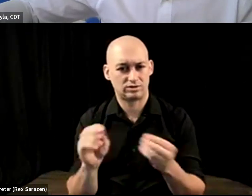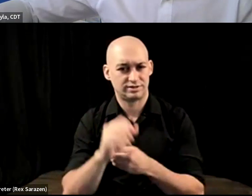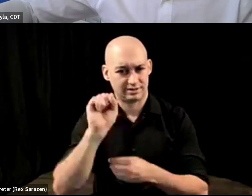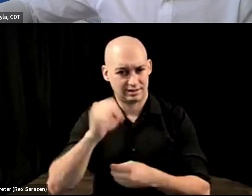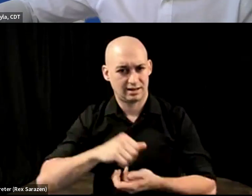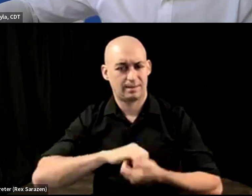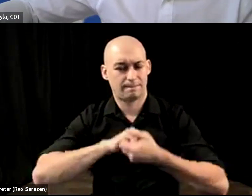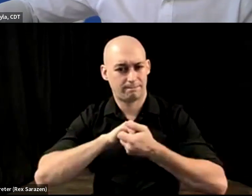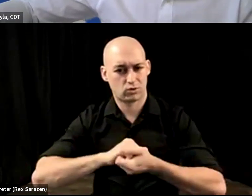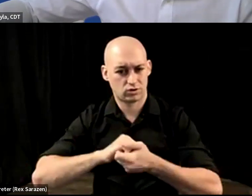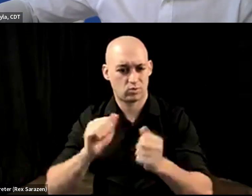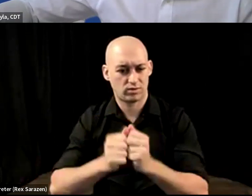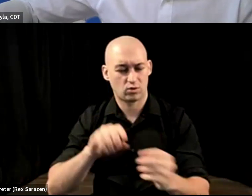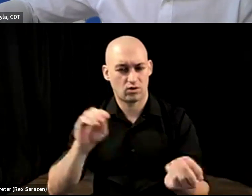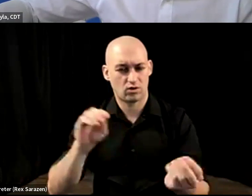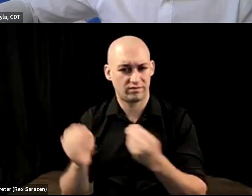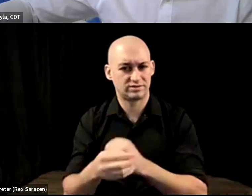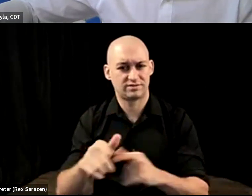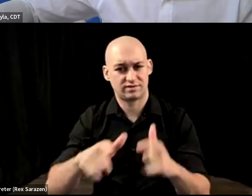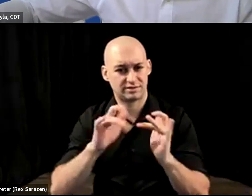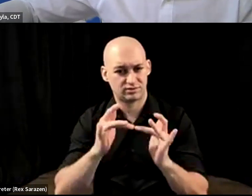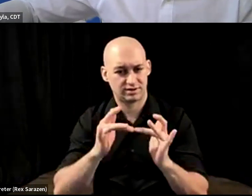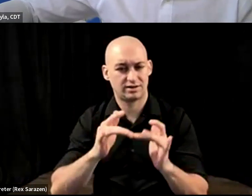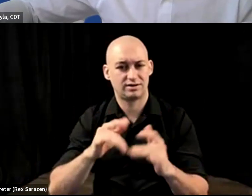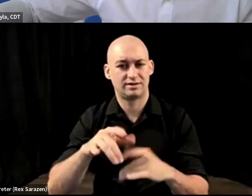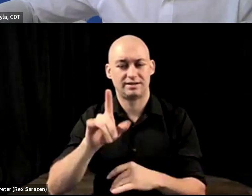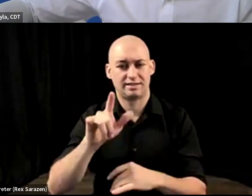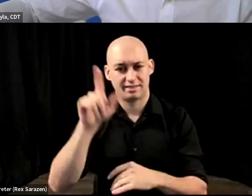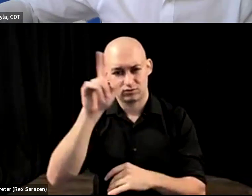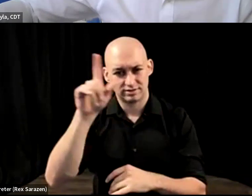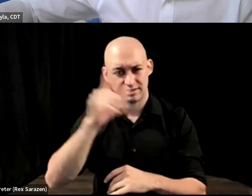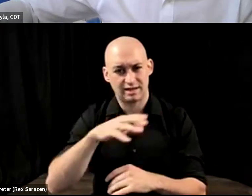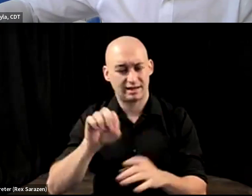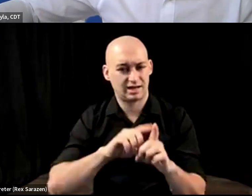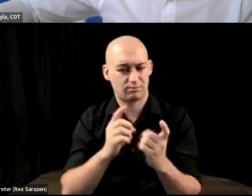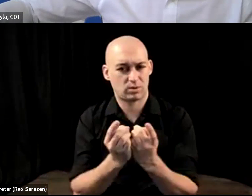with the Office of Broadband Digital Literacy and Department of Technology to present on the plan,